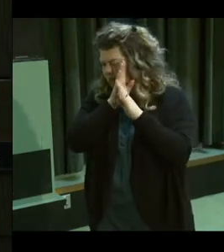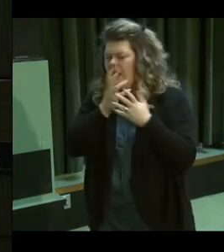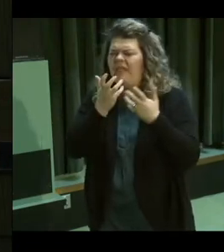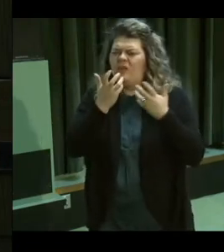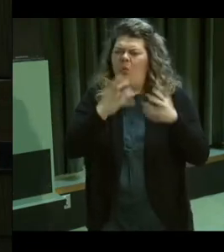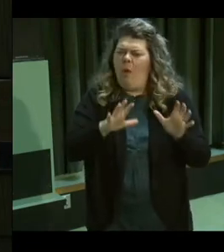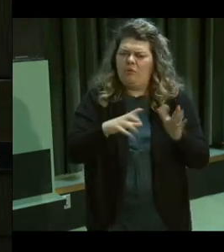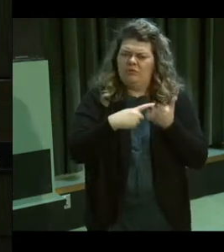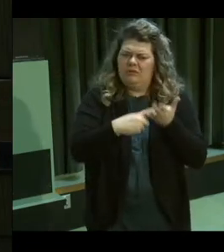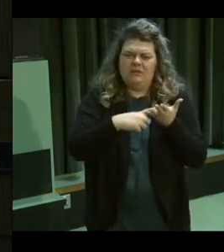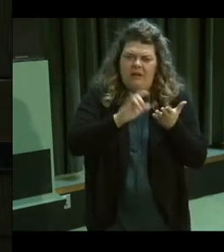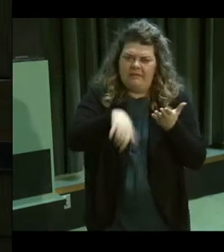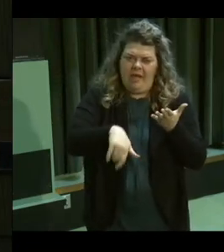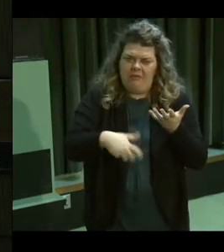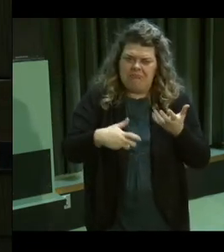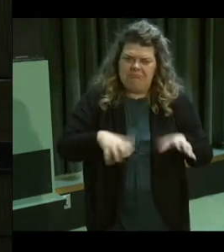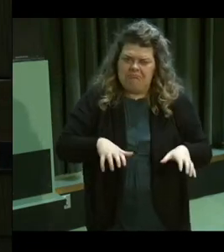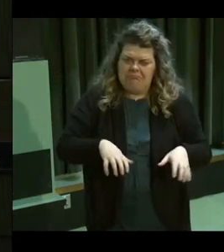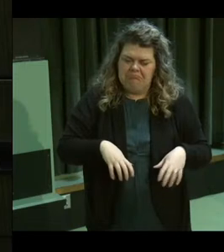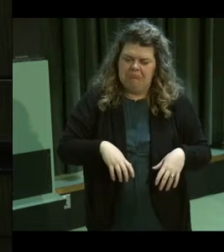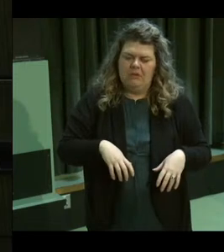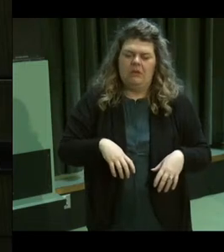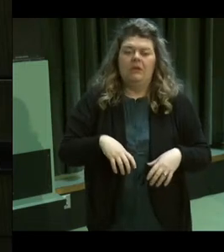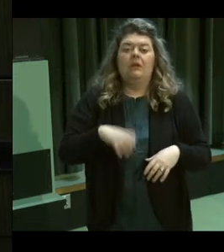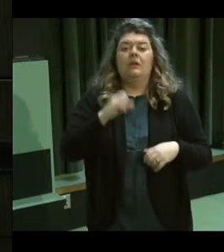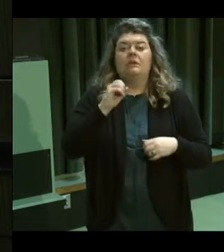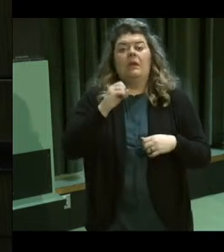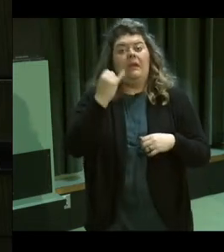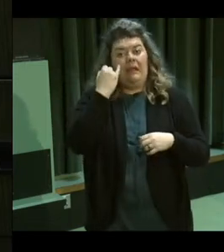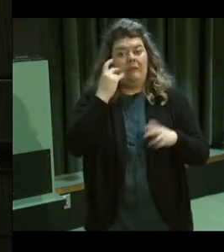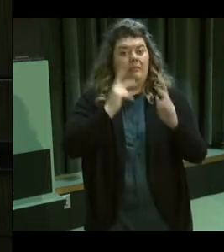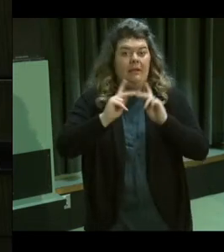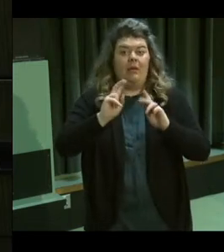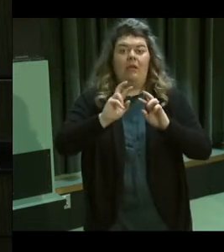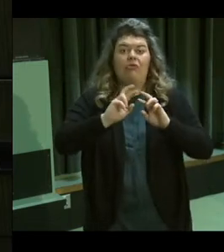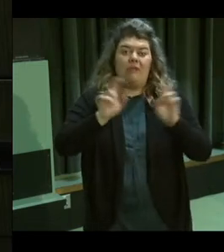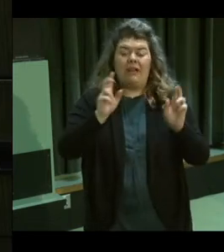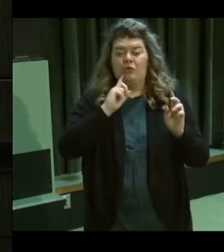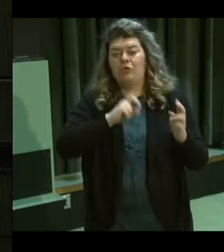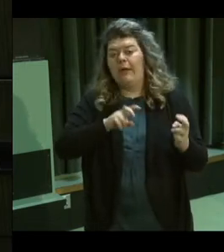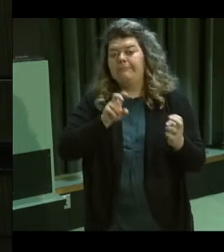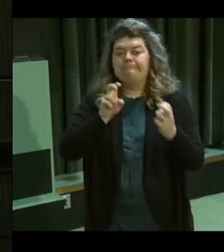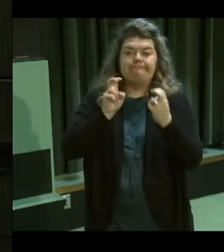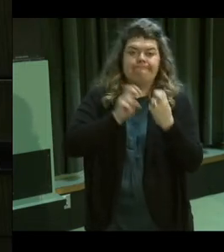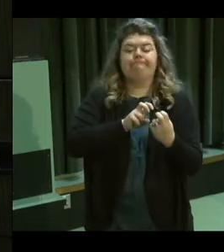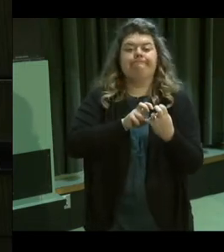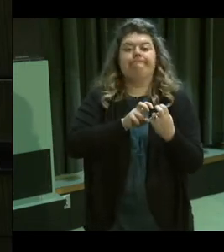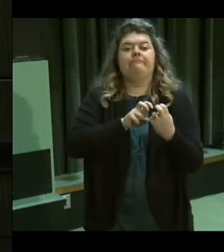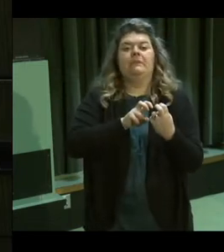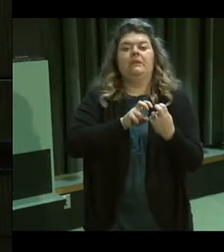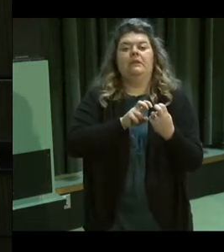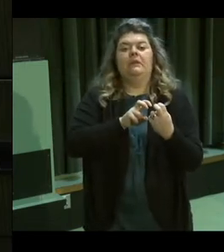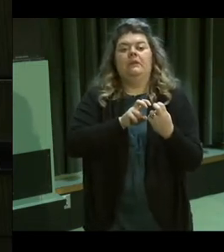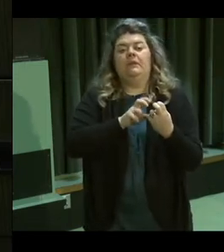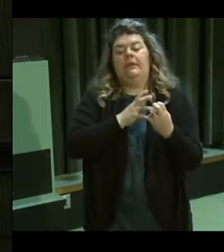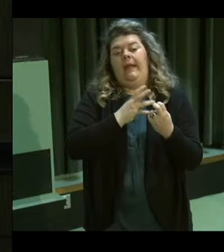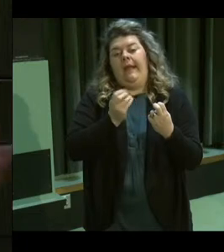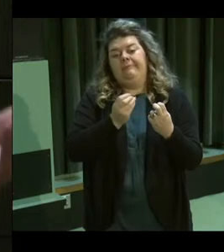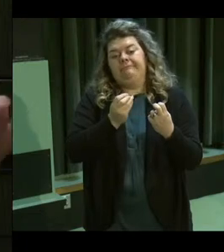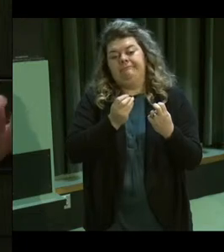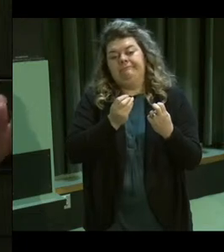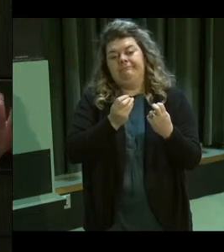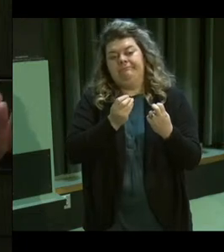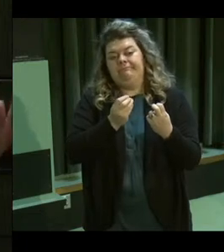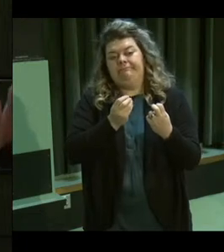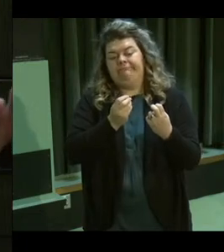want to talk about it, and so